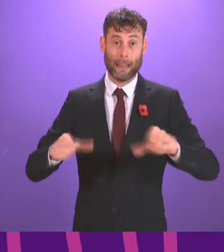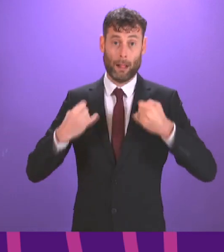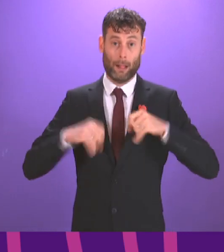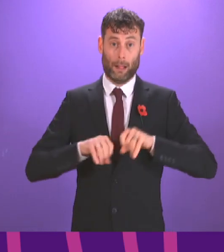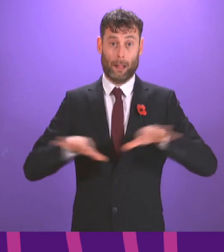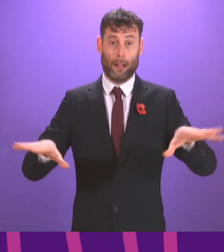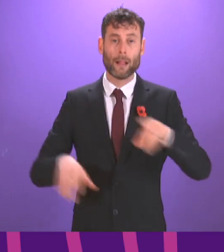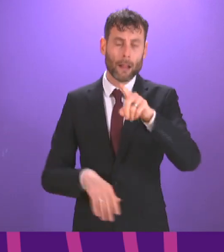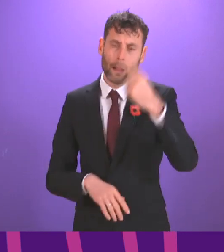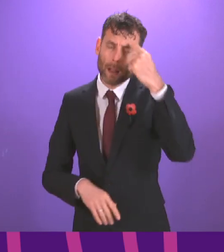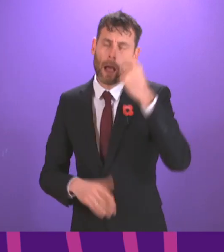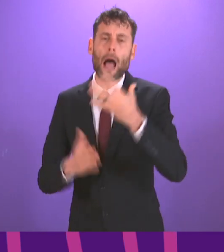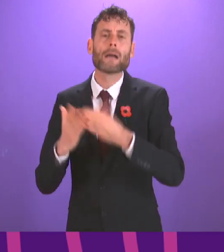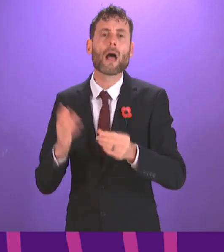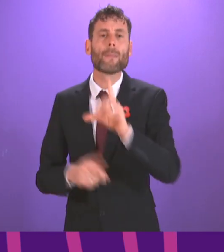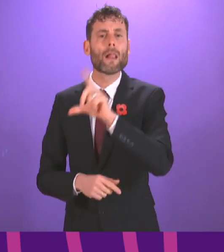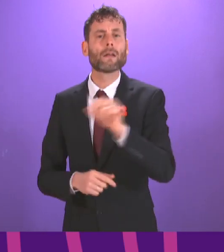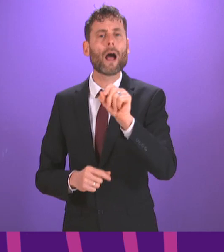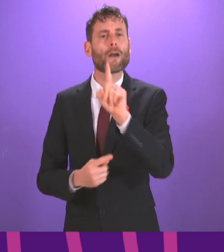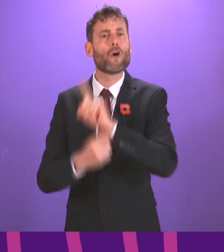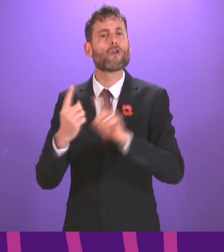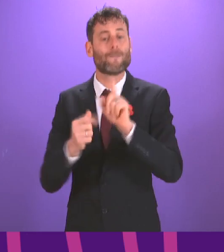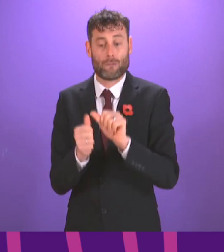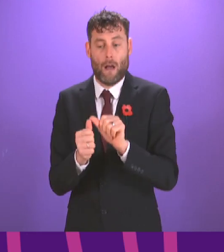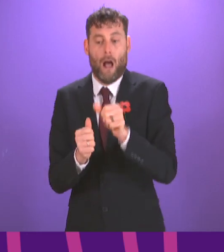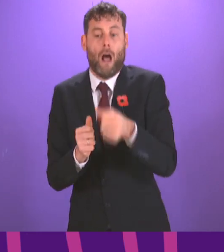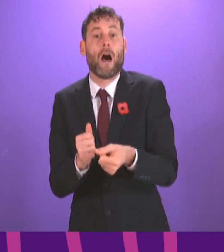After the Nike conference, the Government was able to establish whether the strains